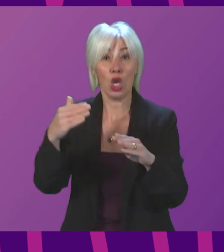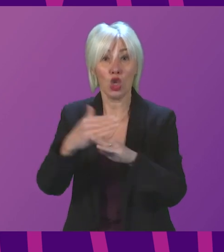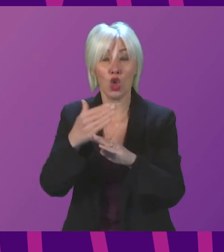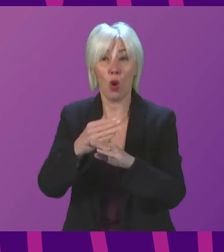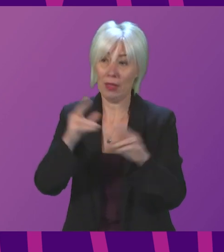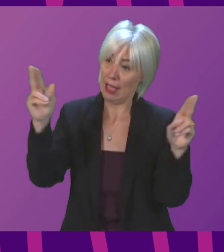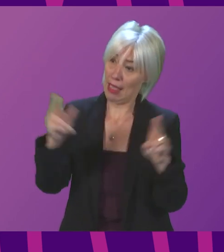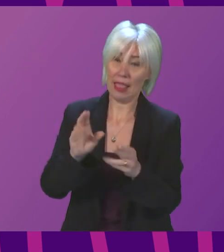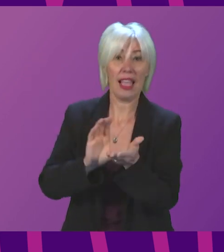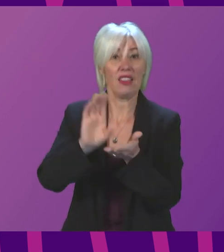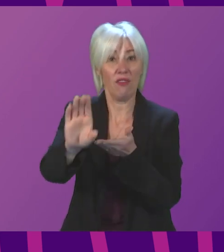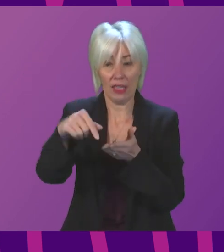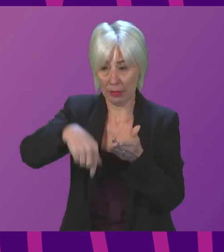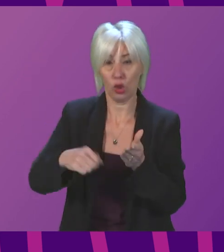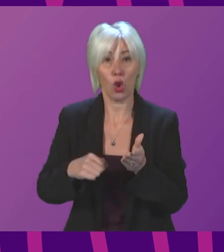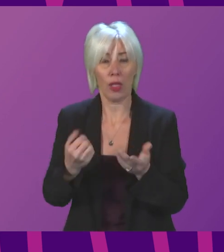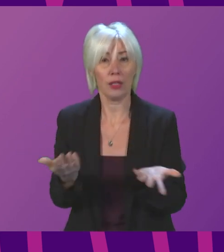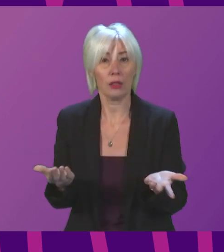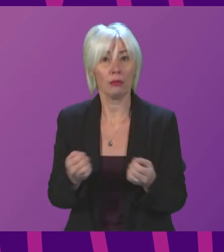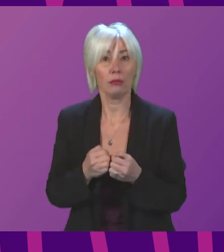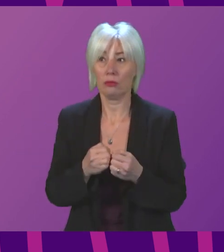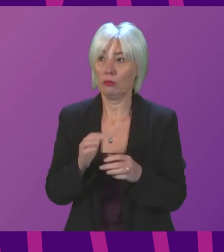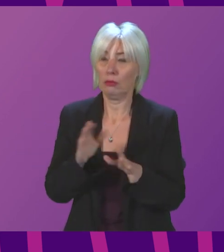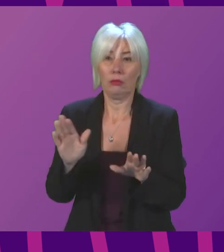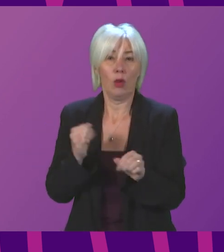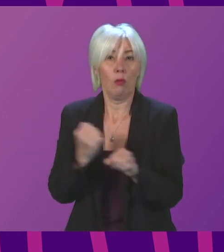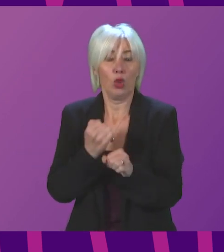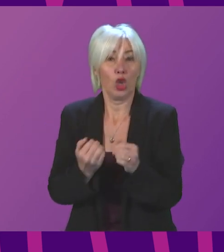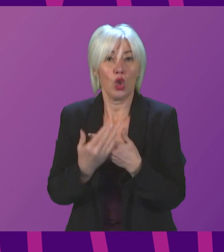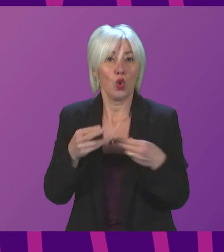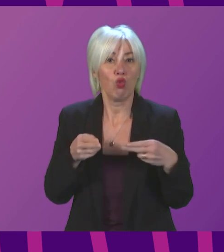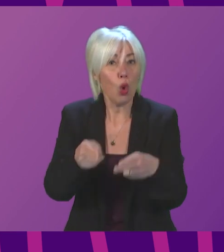in Scotland. The Greens are against building any new roads. They want to stop people driving,